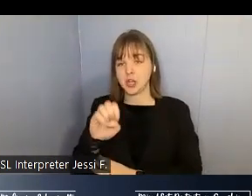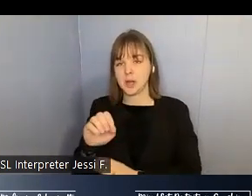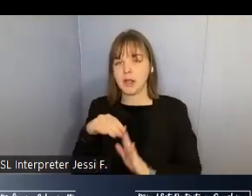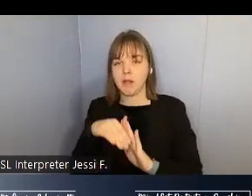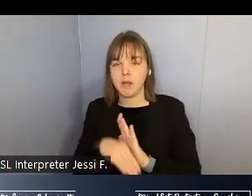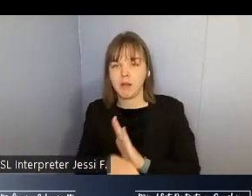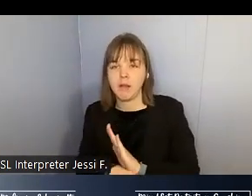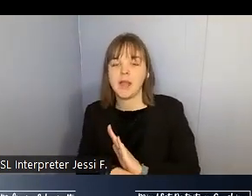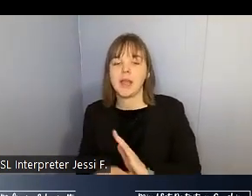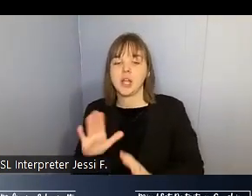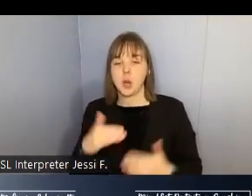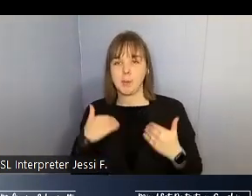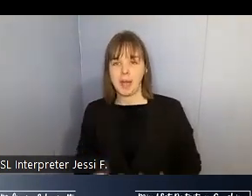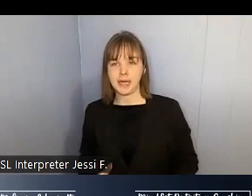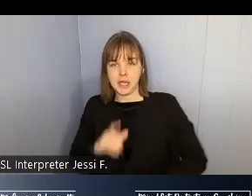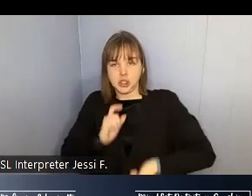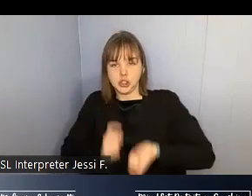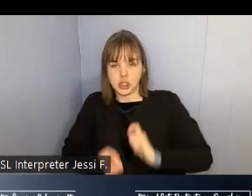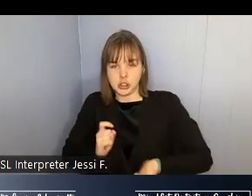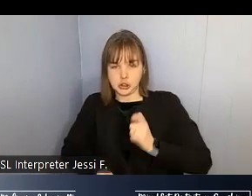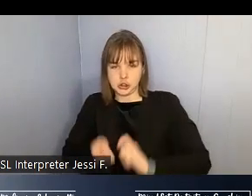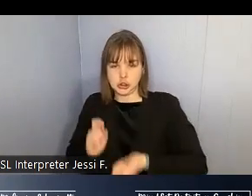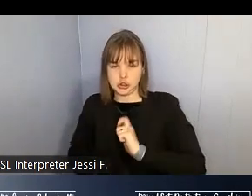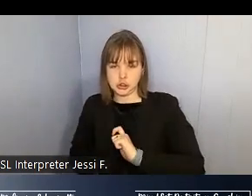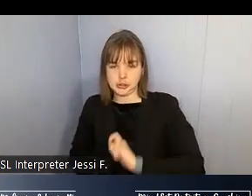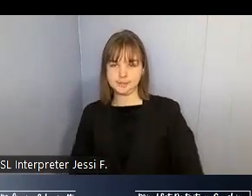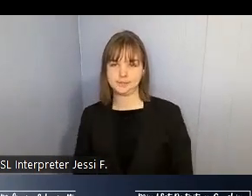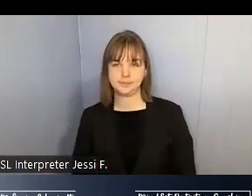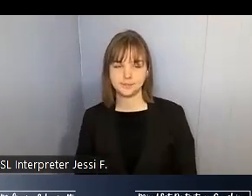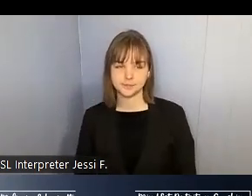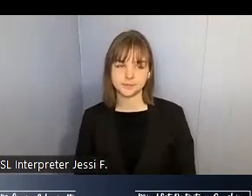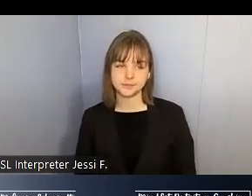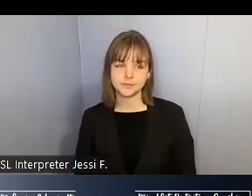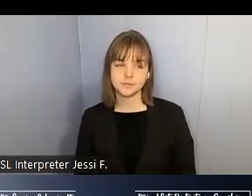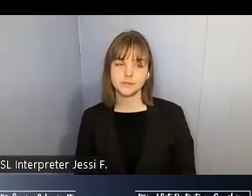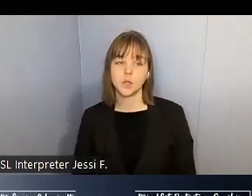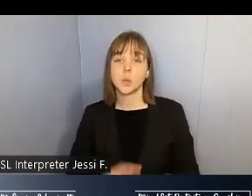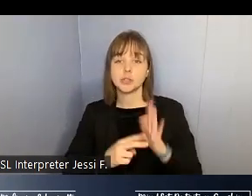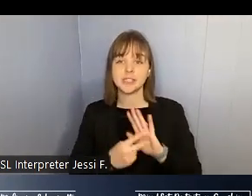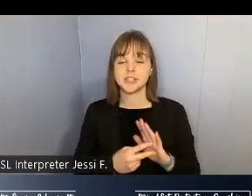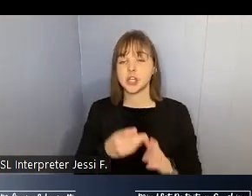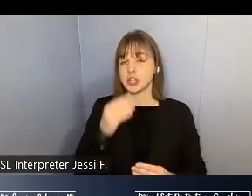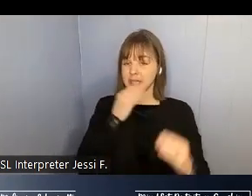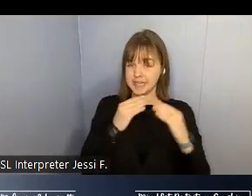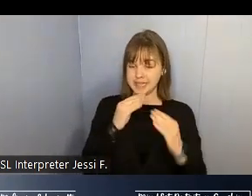changed your body composition. So you've eaten less calories during this diet